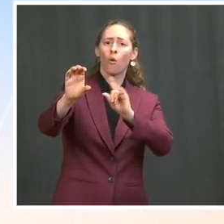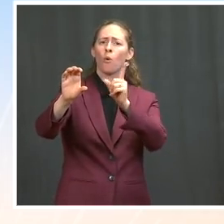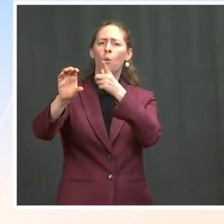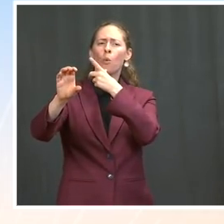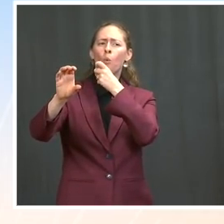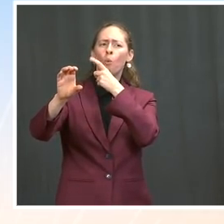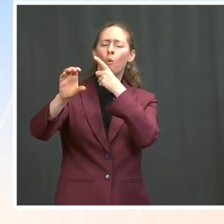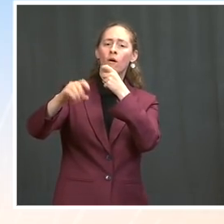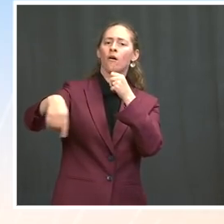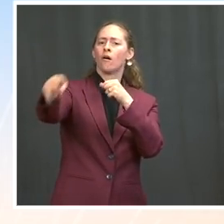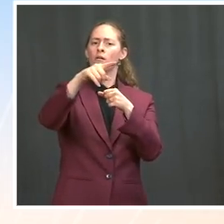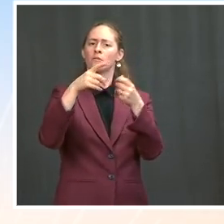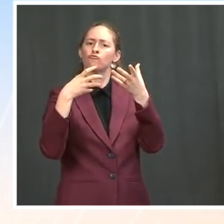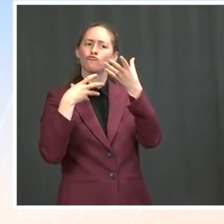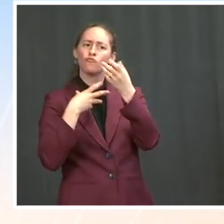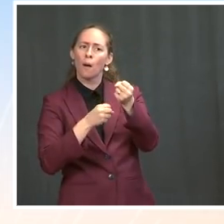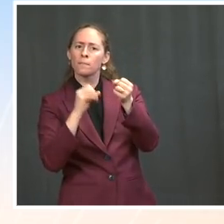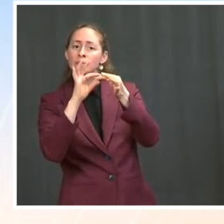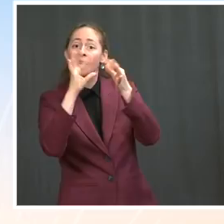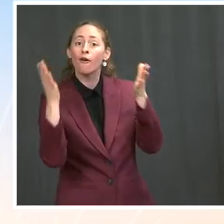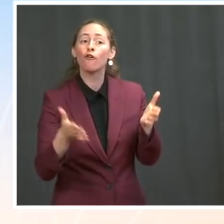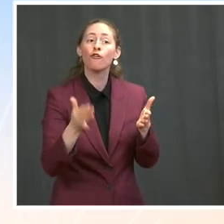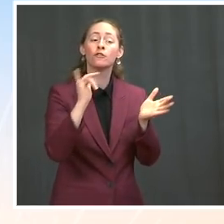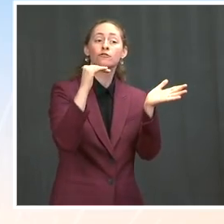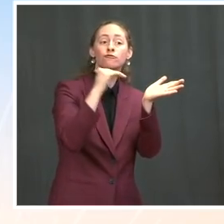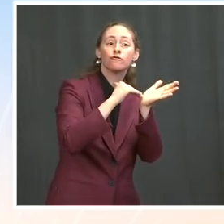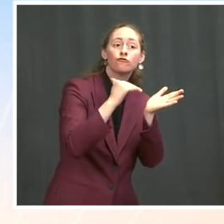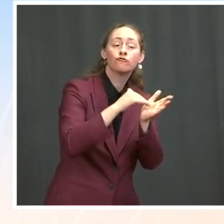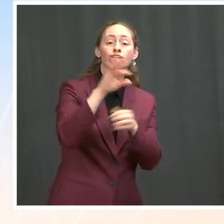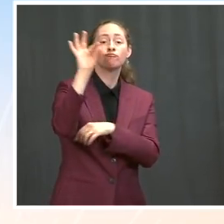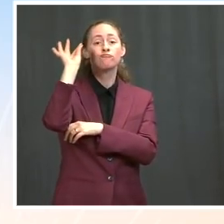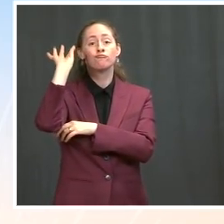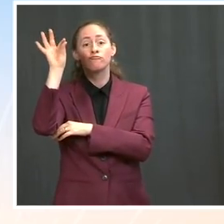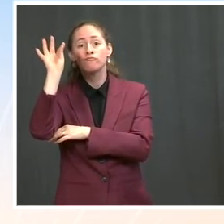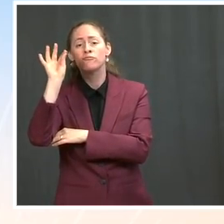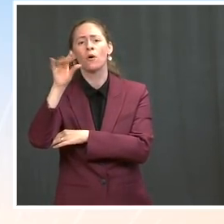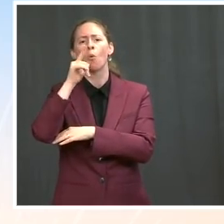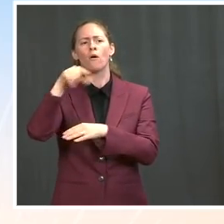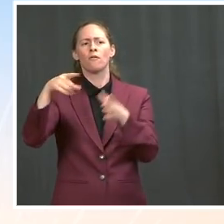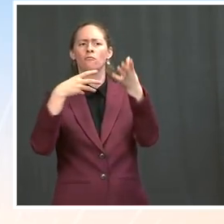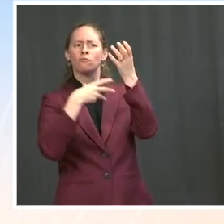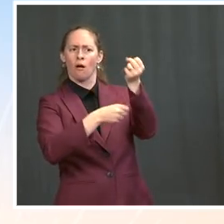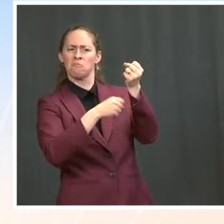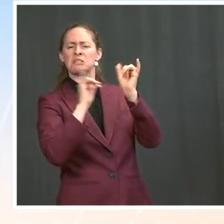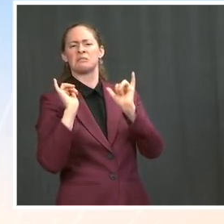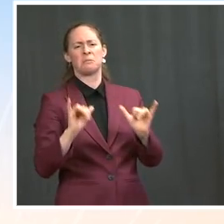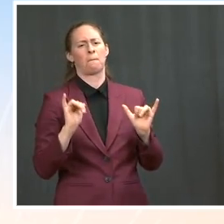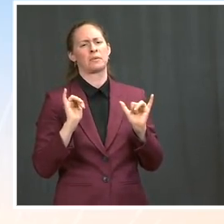whether they're doctors or clergy or civic leaders. That continues to be the case. At the same time, of course,